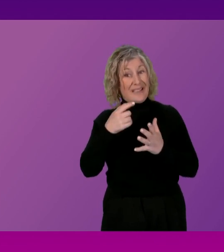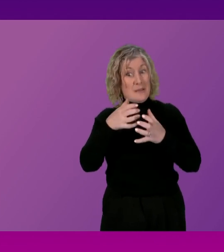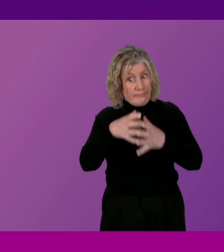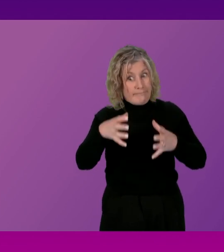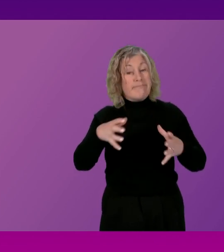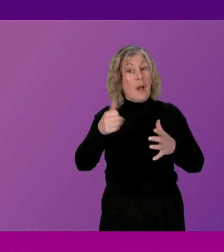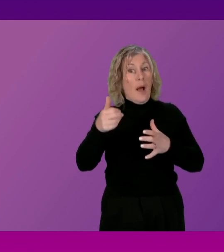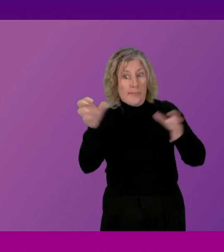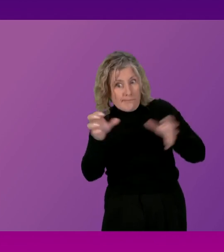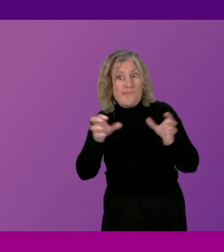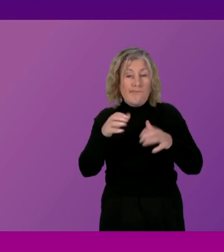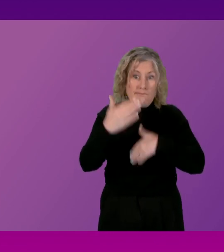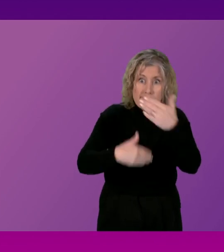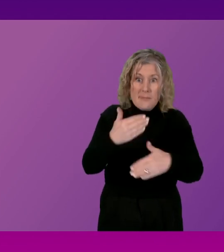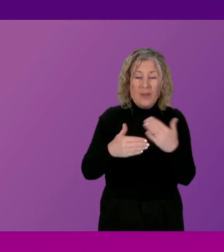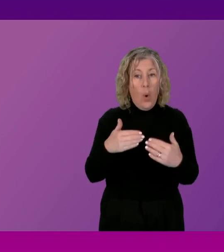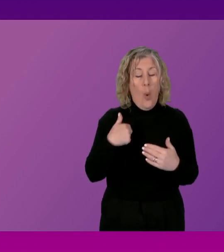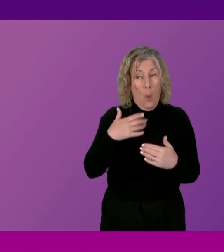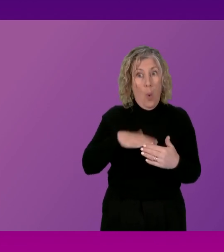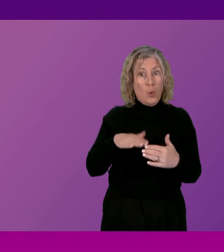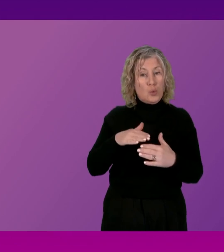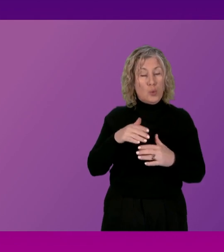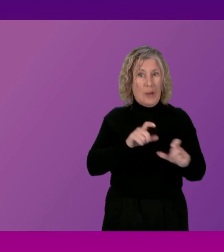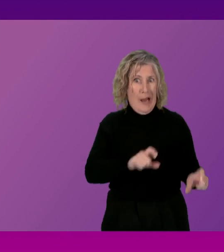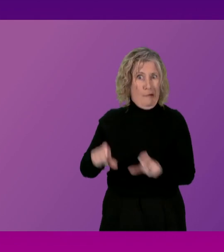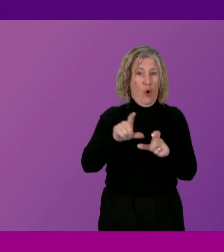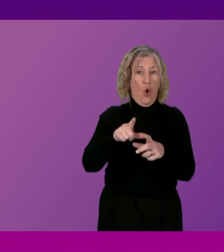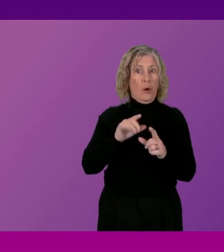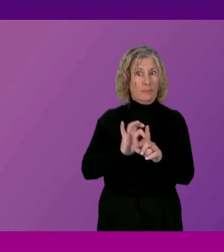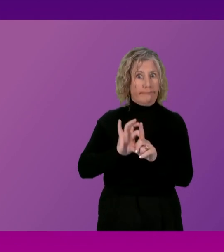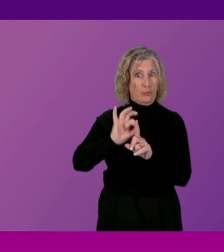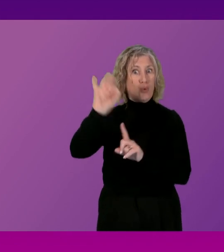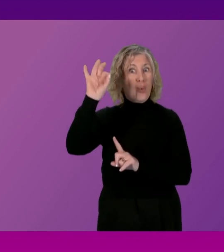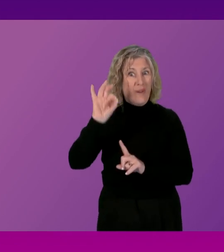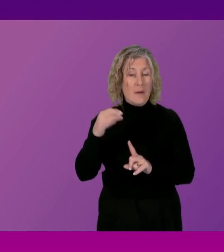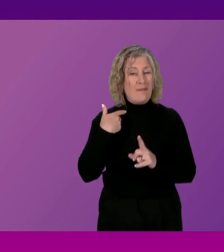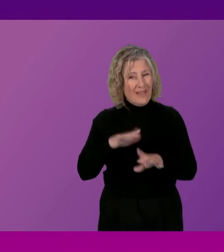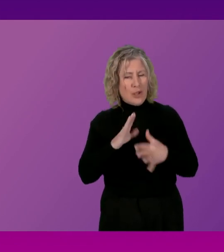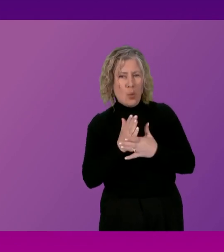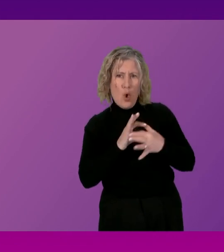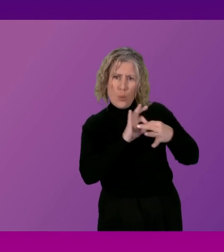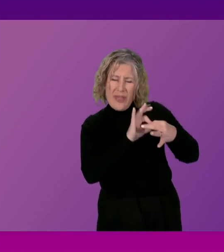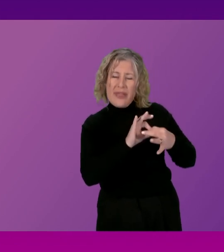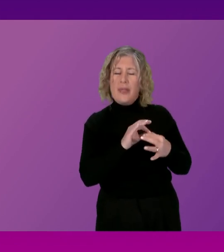Building on that progress is an absolute priority for the Government. We have been working closely with the British Dental Association Scotland and the wider